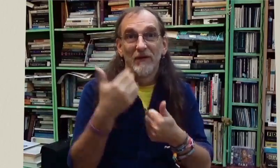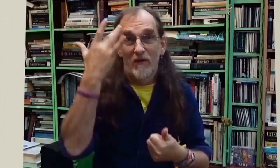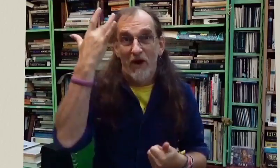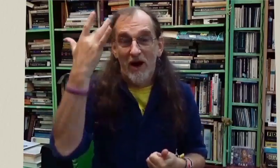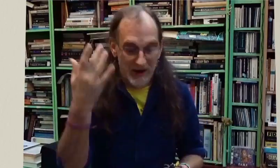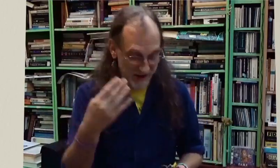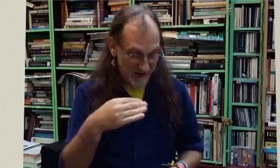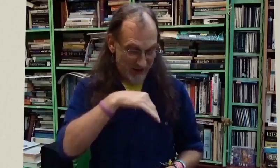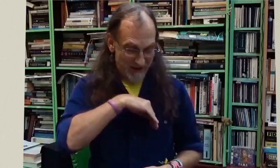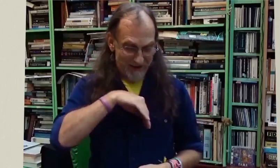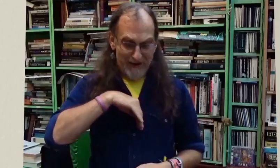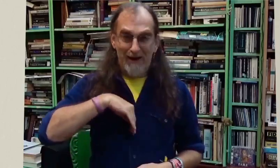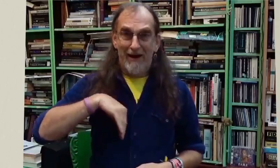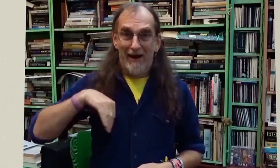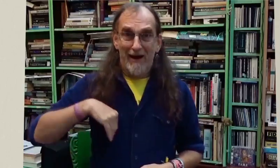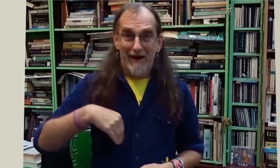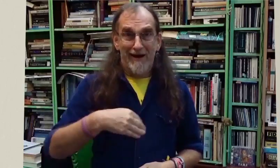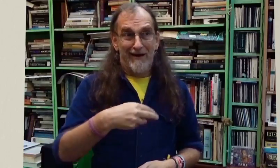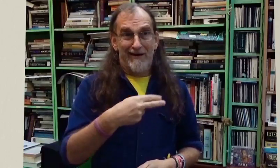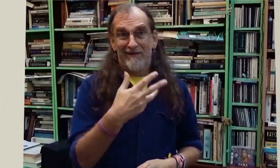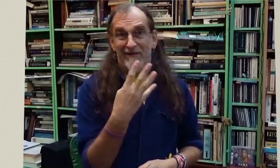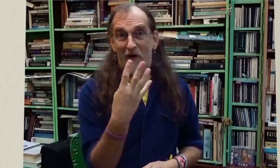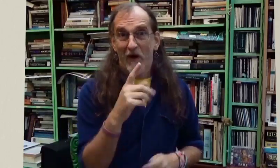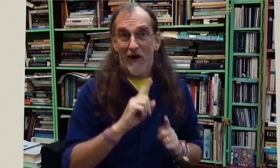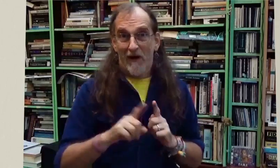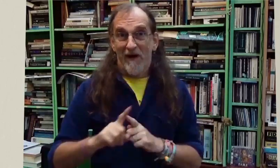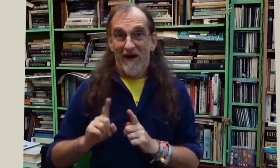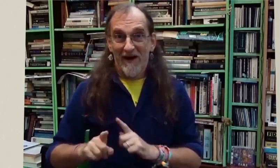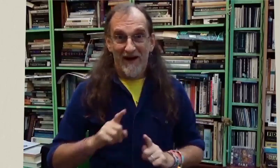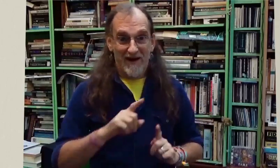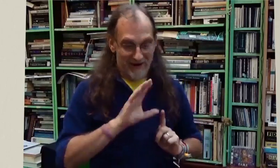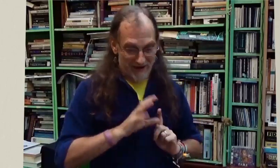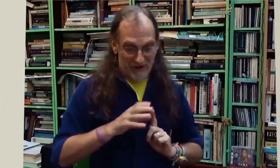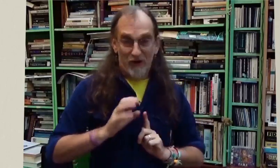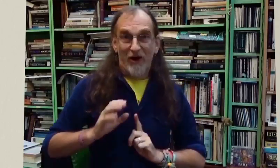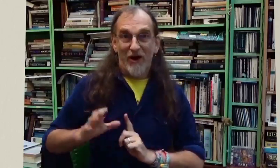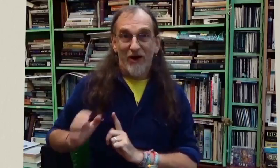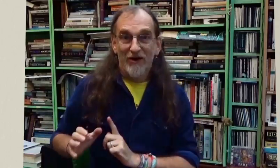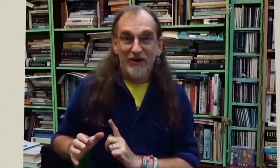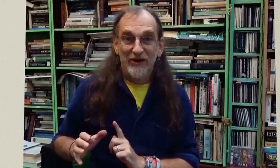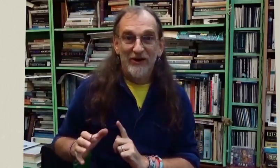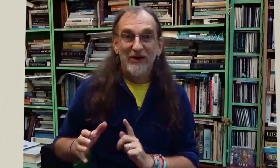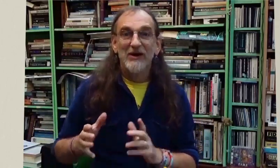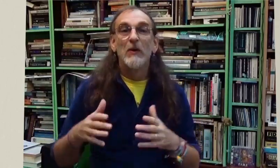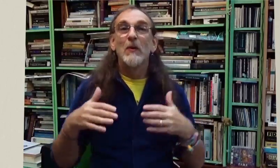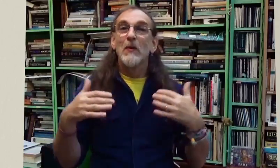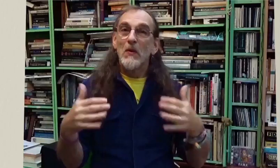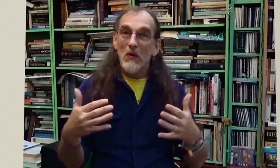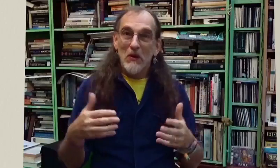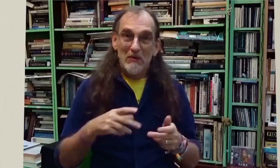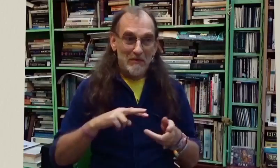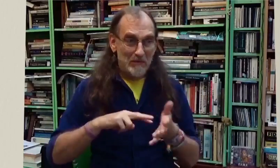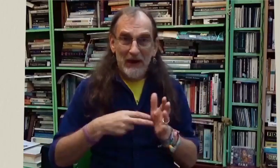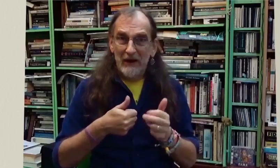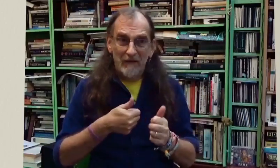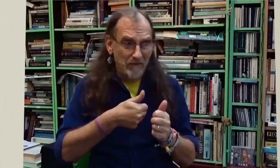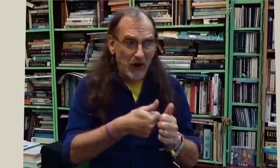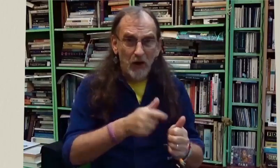Now you are working with multiple cultural identities with